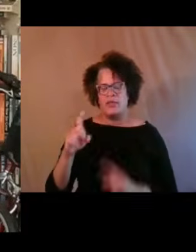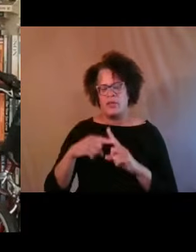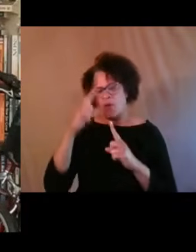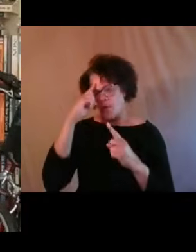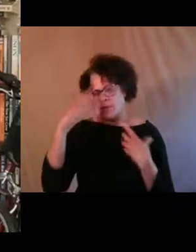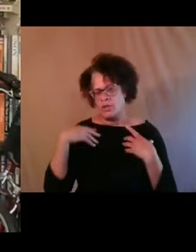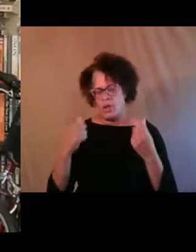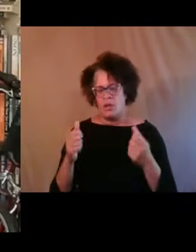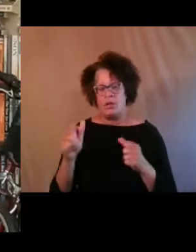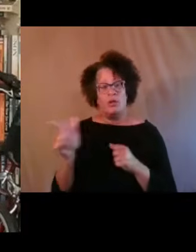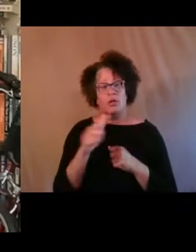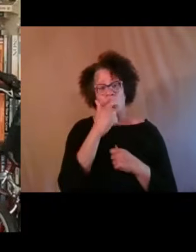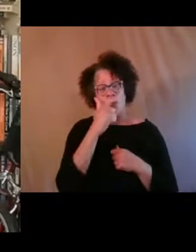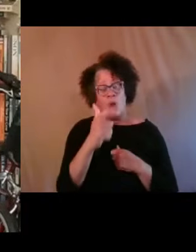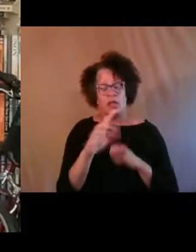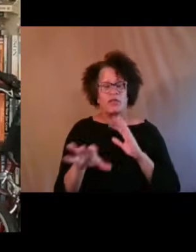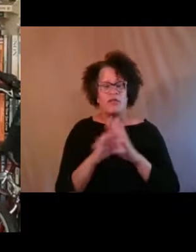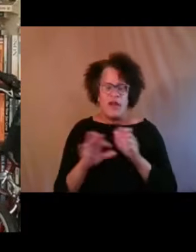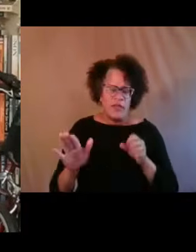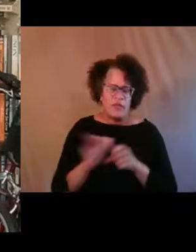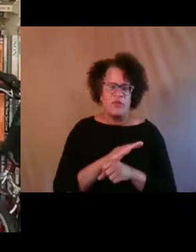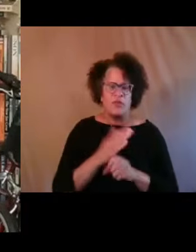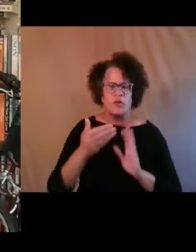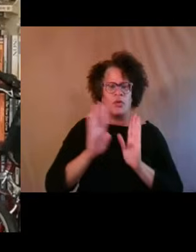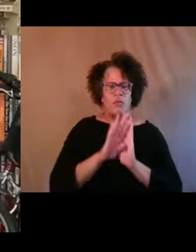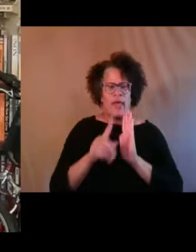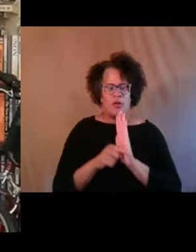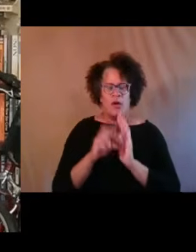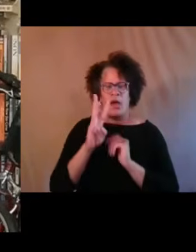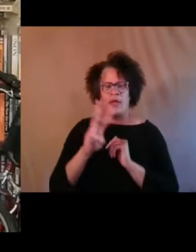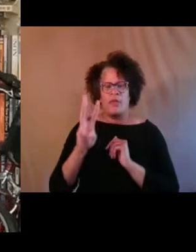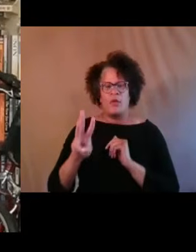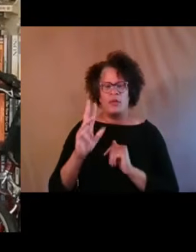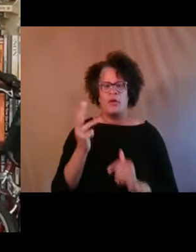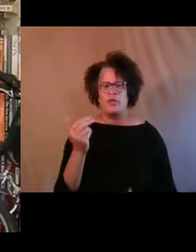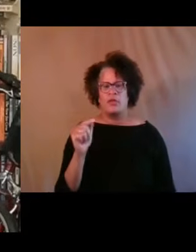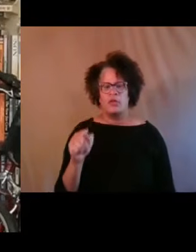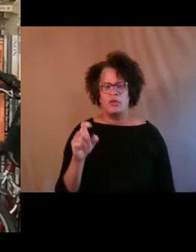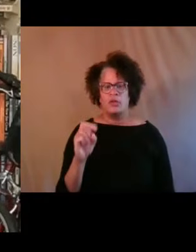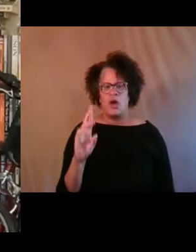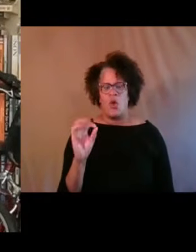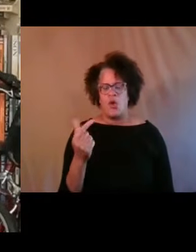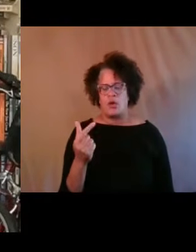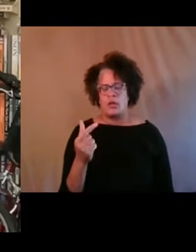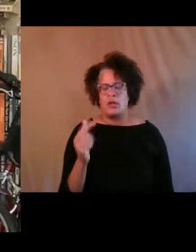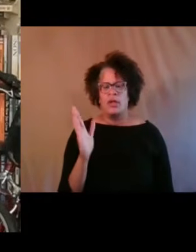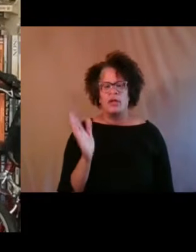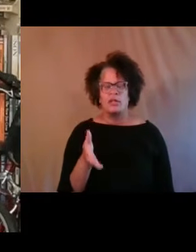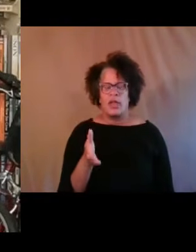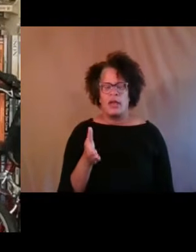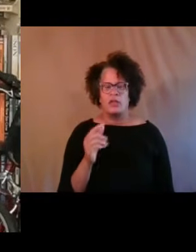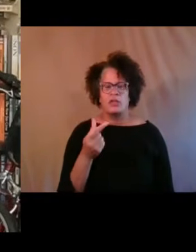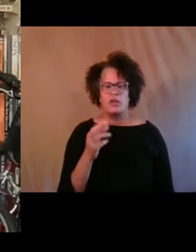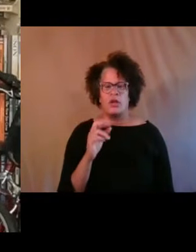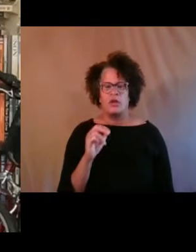you can find everyone's full bios at our website, www.thirteen.org/GraceUnderPressure.